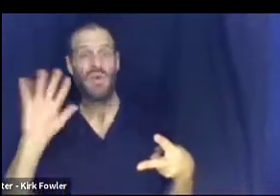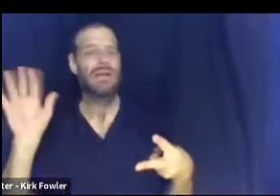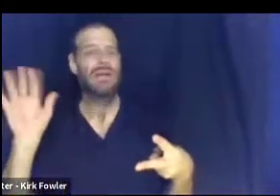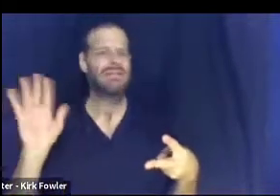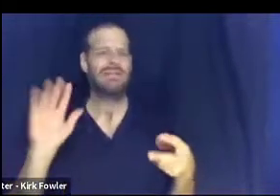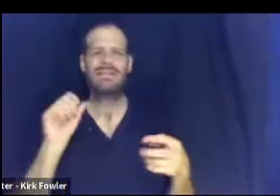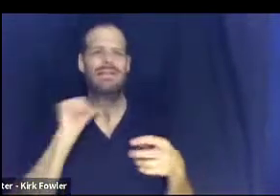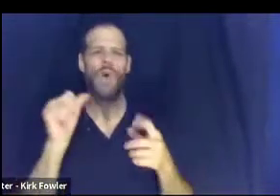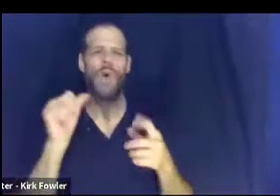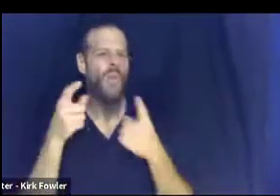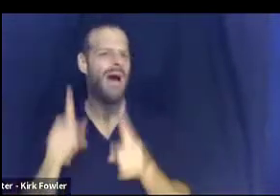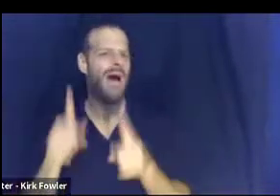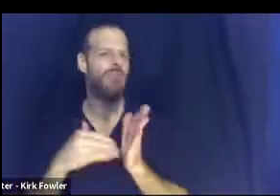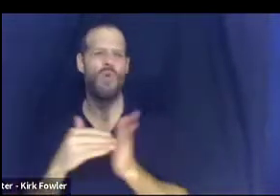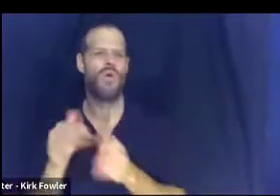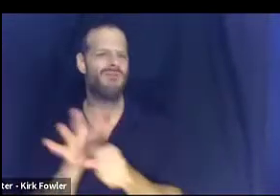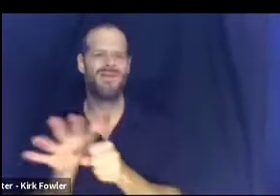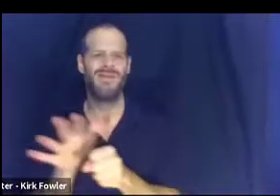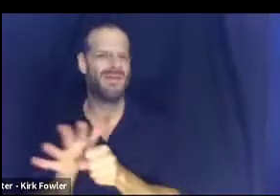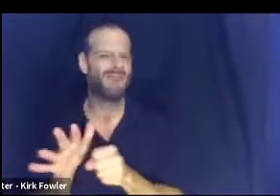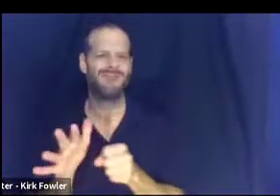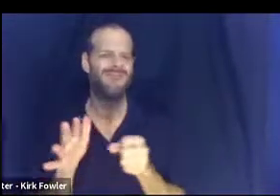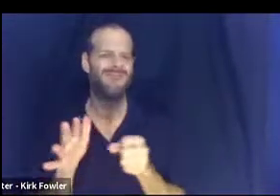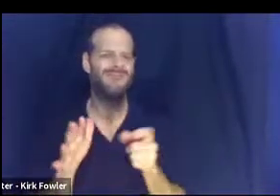or frequently enough to be able to refer to.